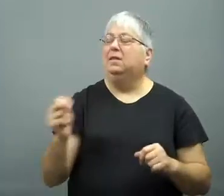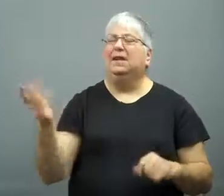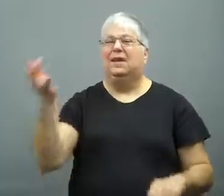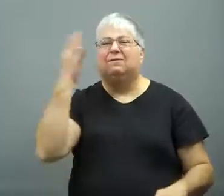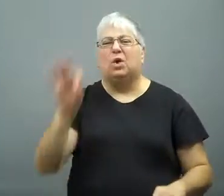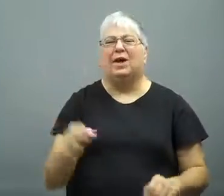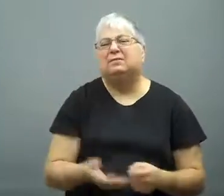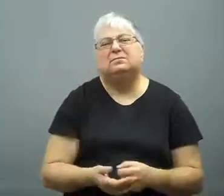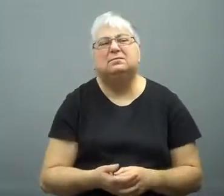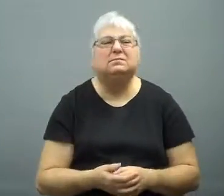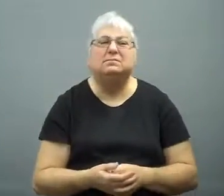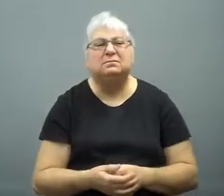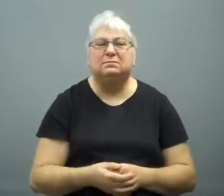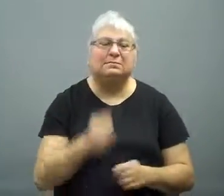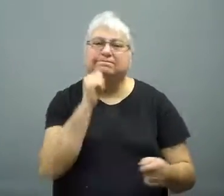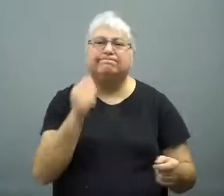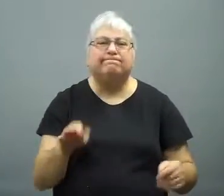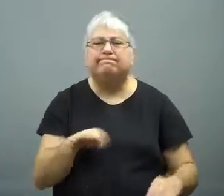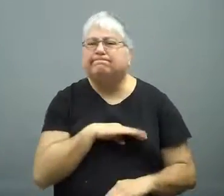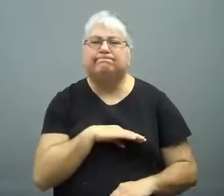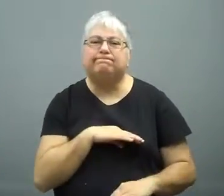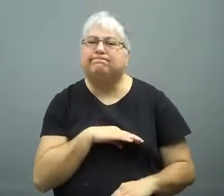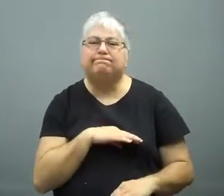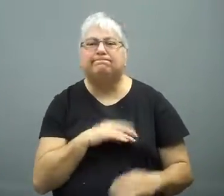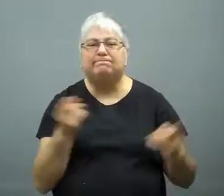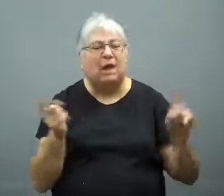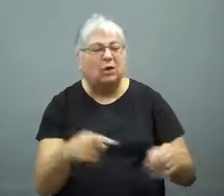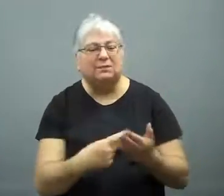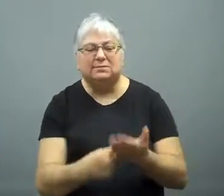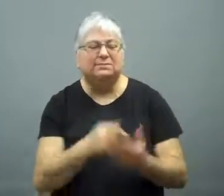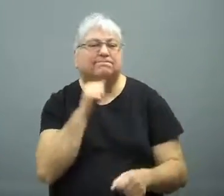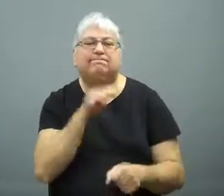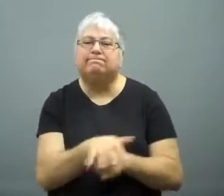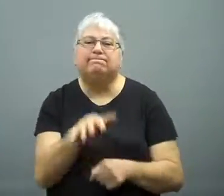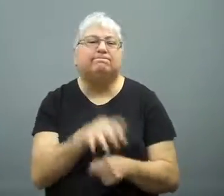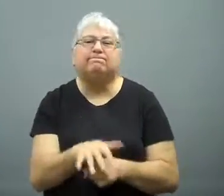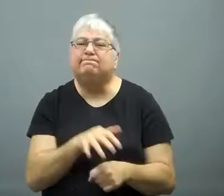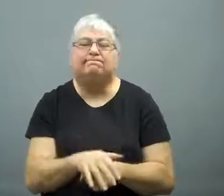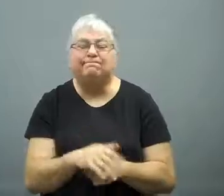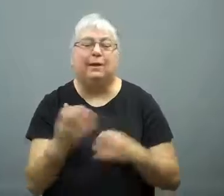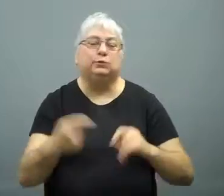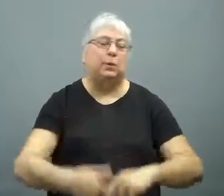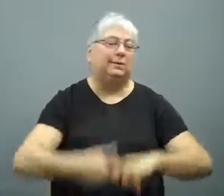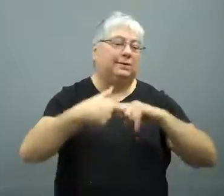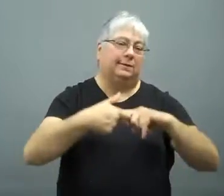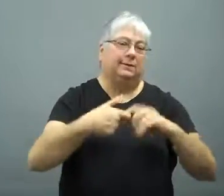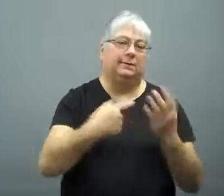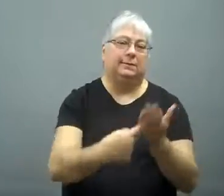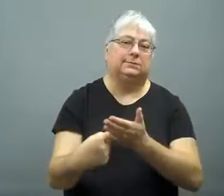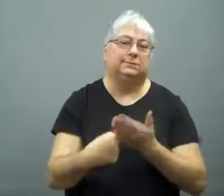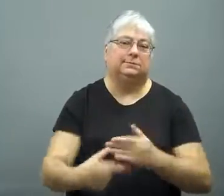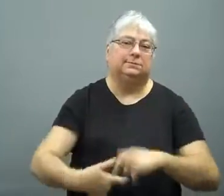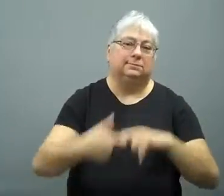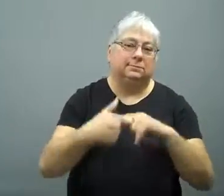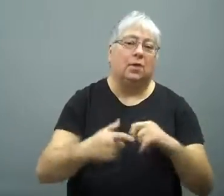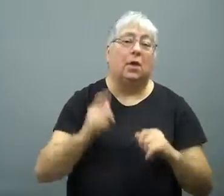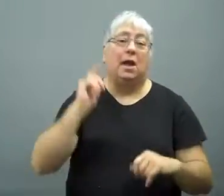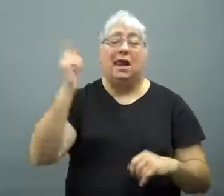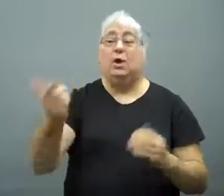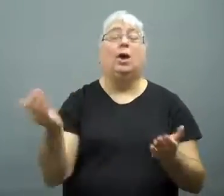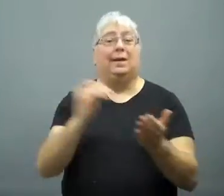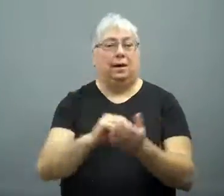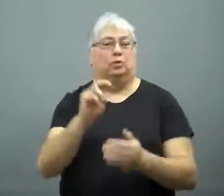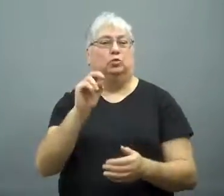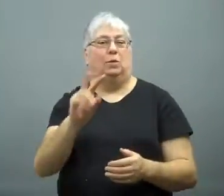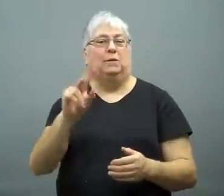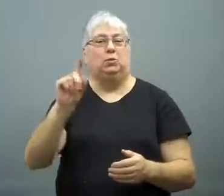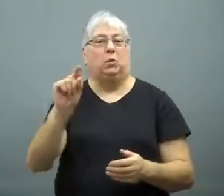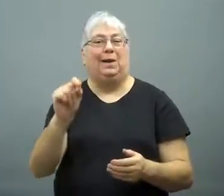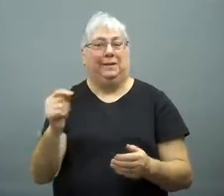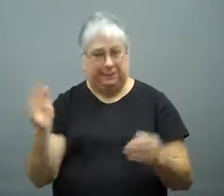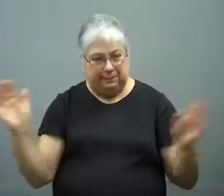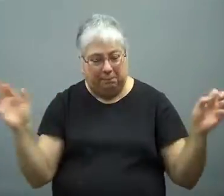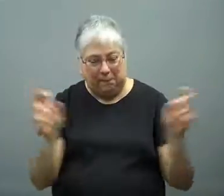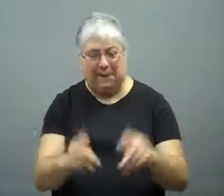Discussions were suspended when France wasn't satisfied with terms.